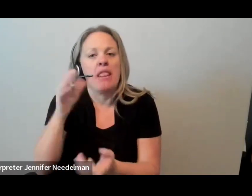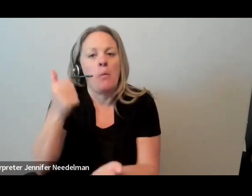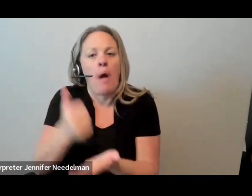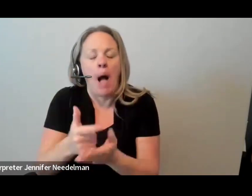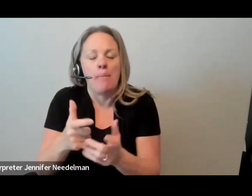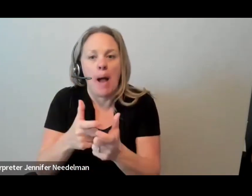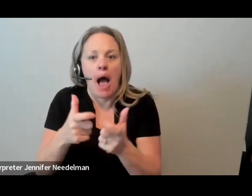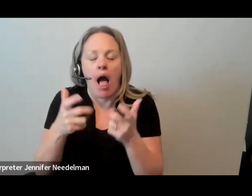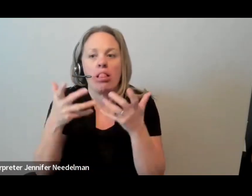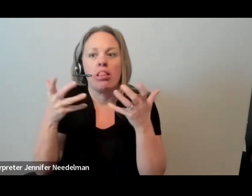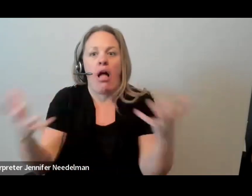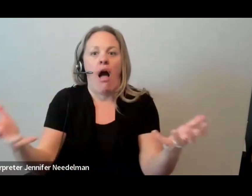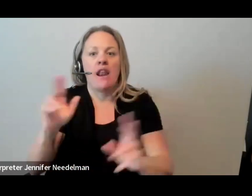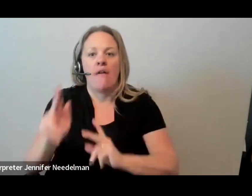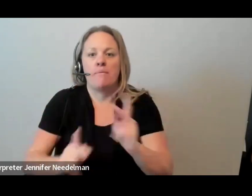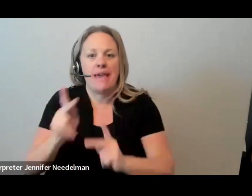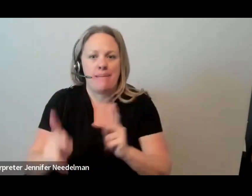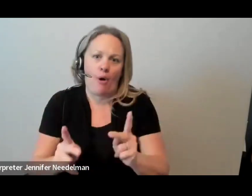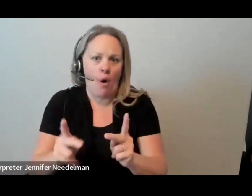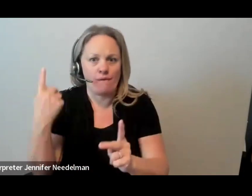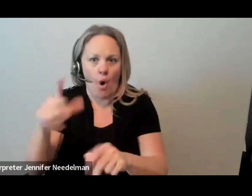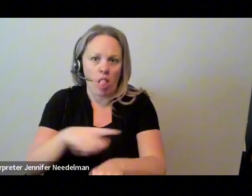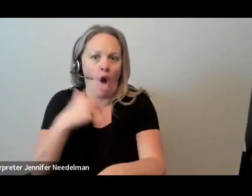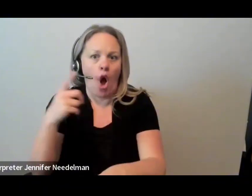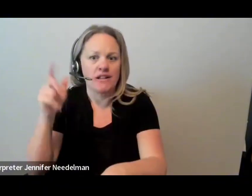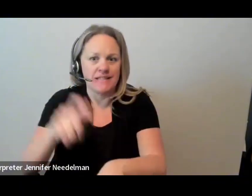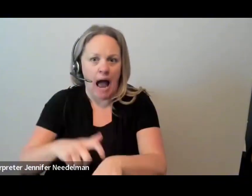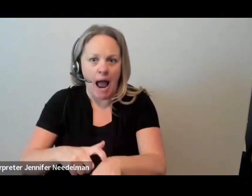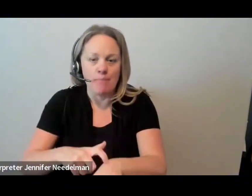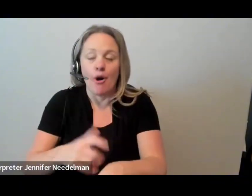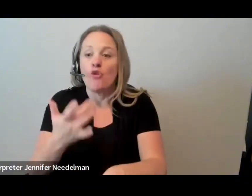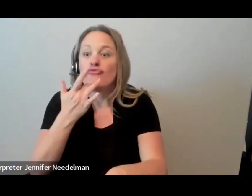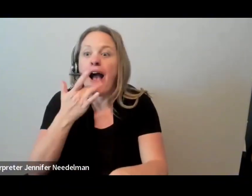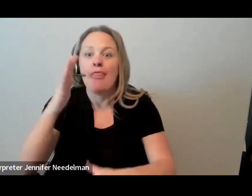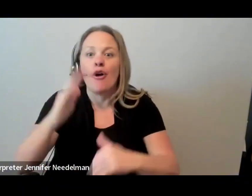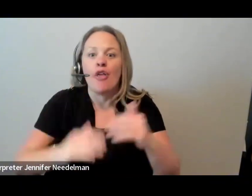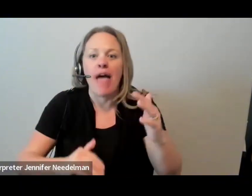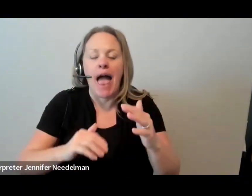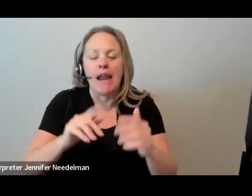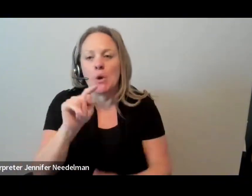for a long time versus something, a tool that you can build quickly and might work for you